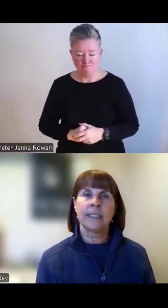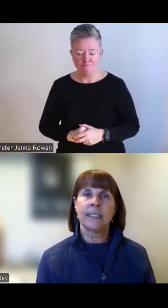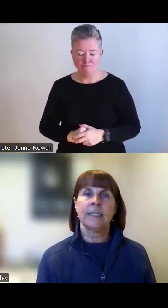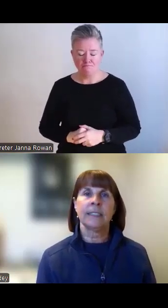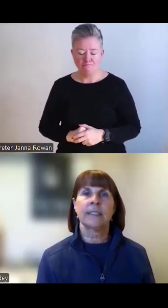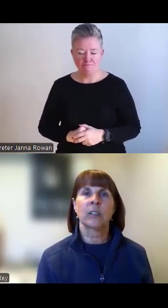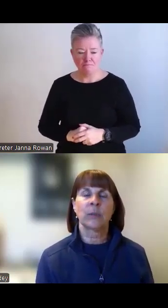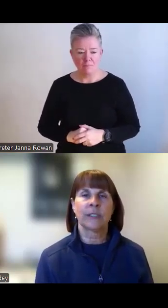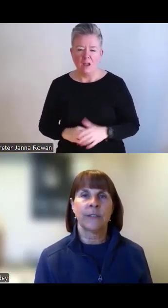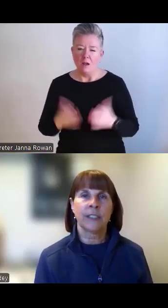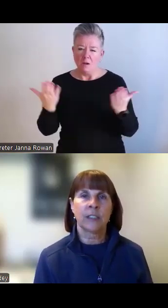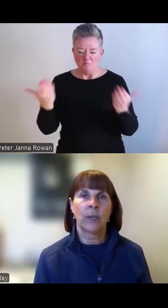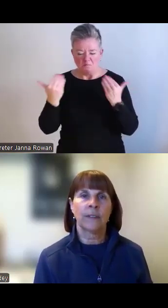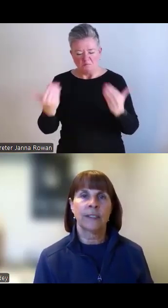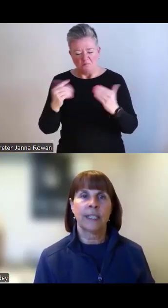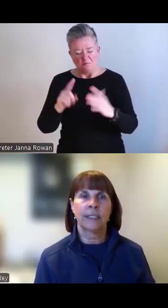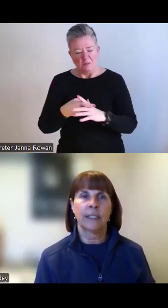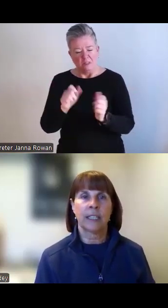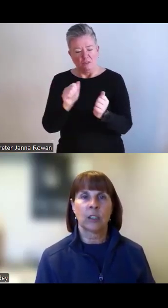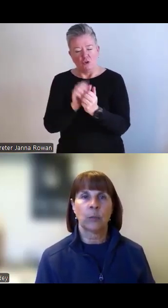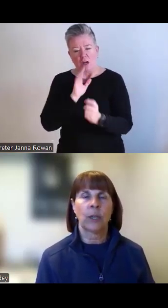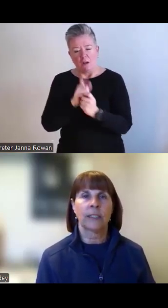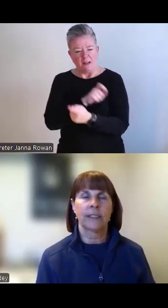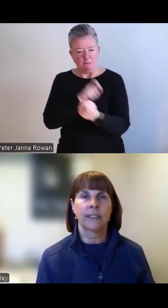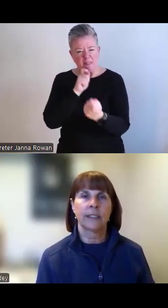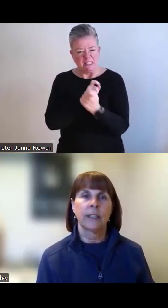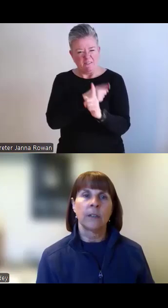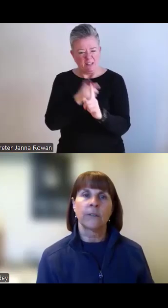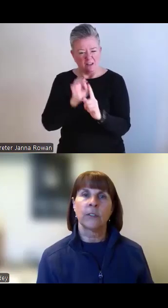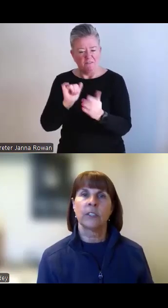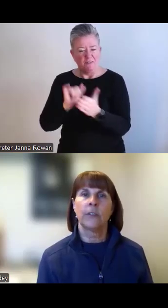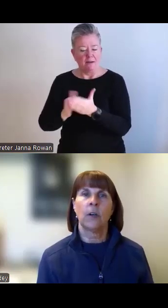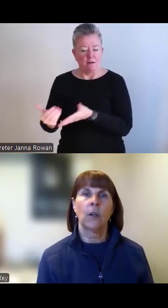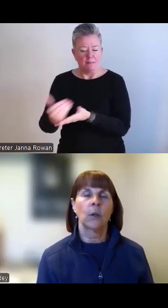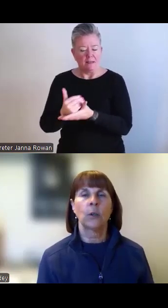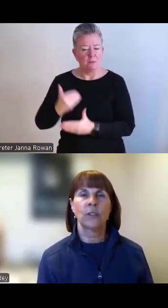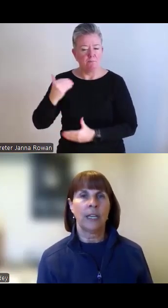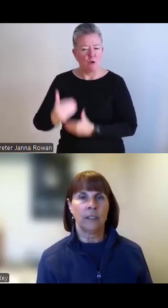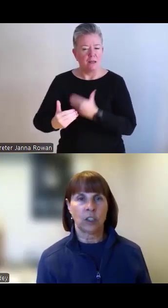Let's get into the specifics about the data collection process. First of all, who's